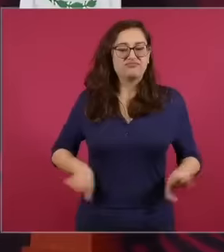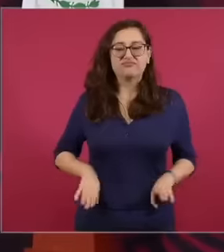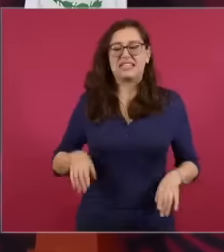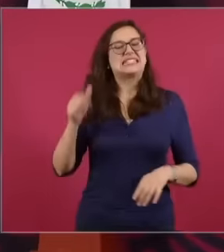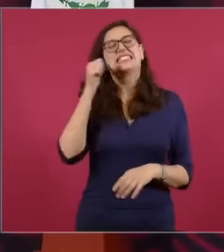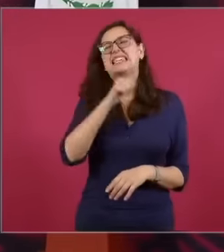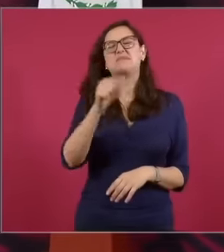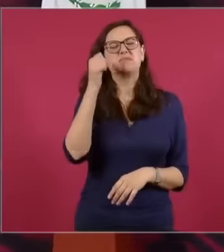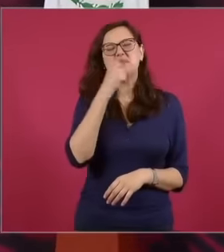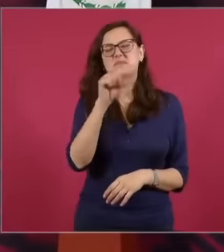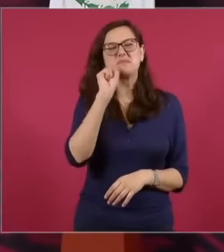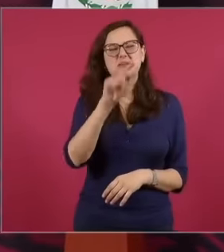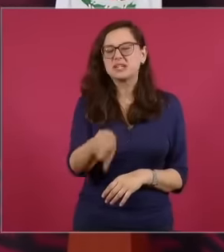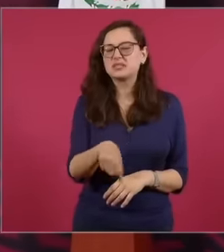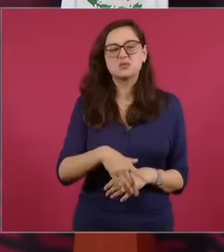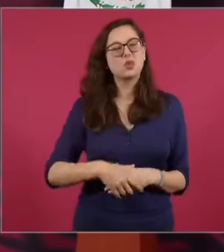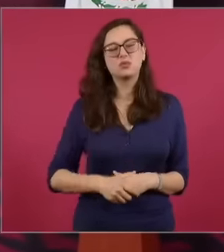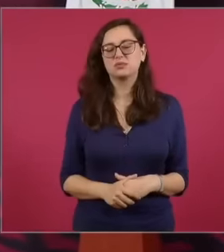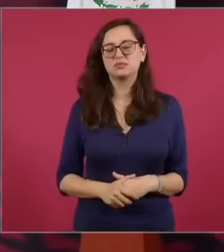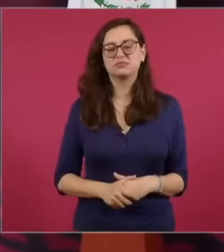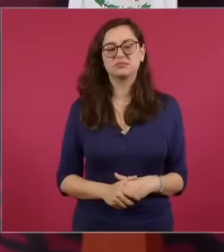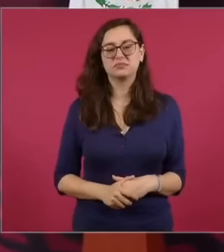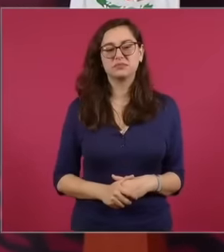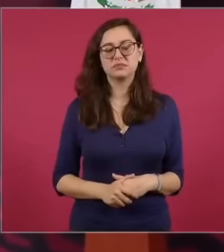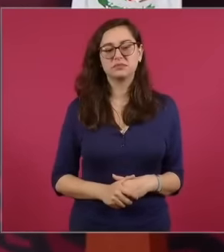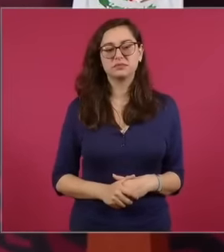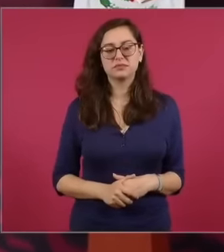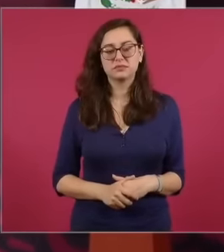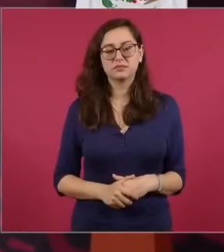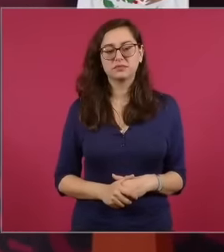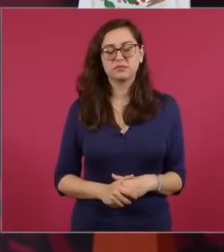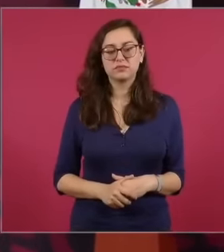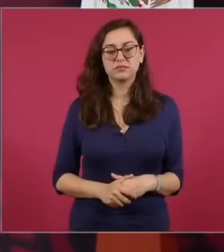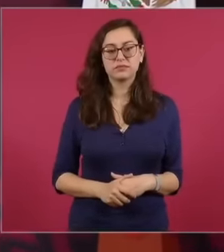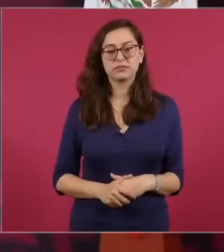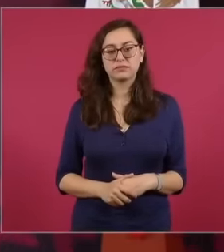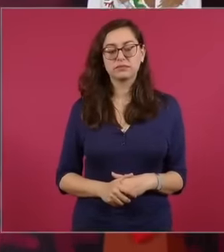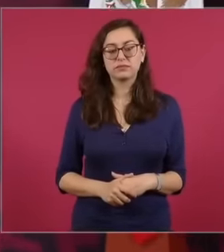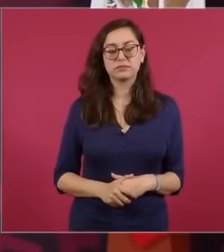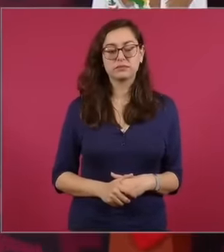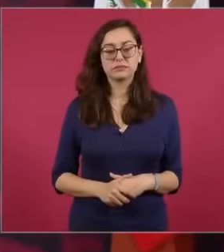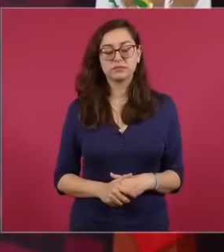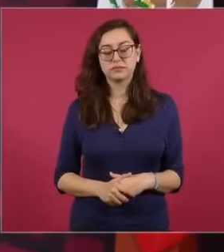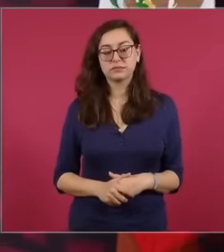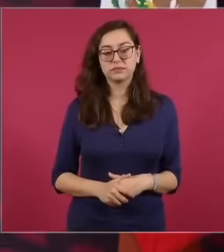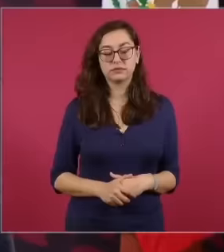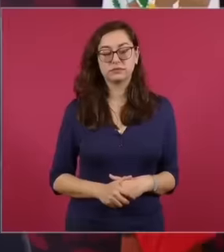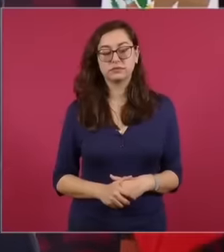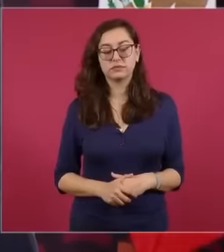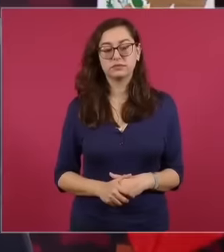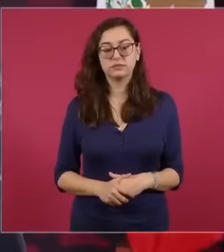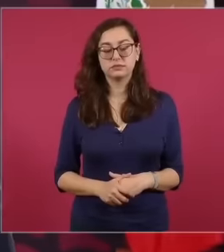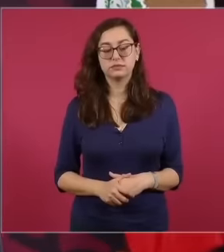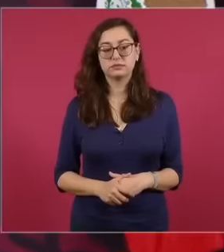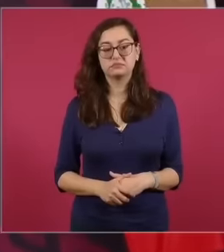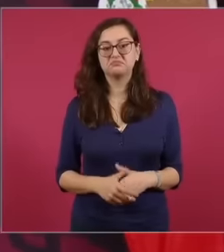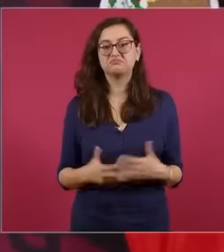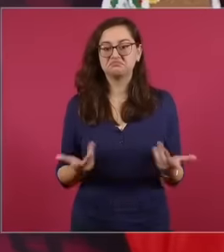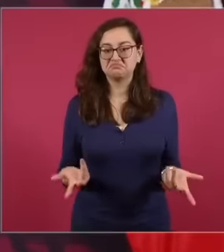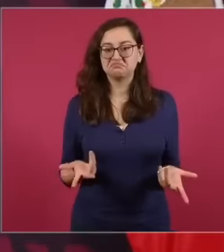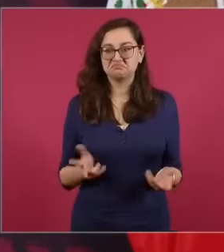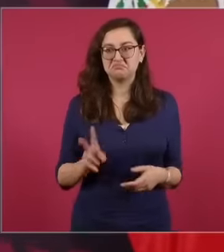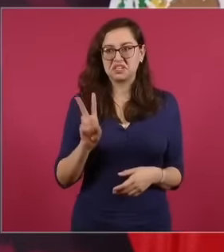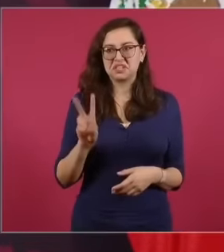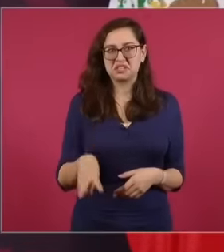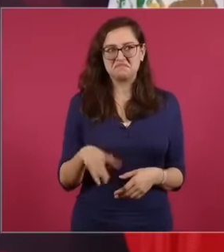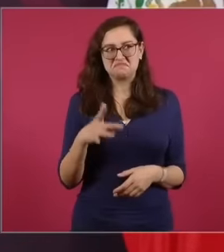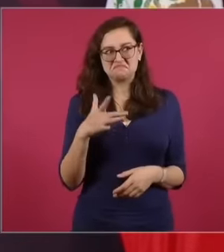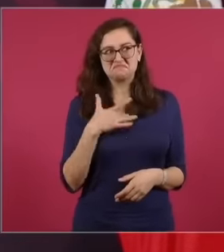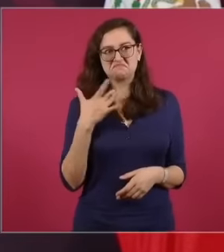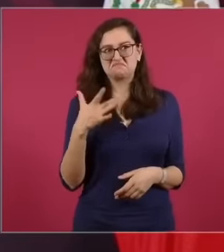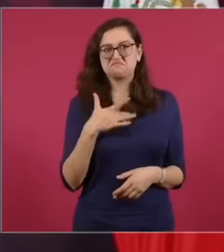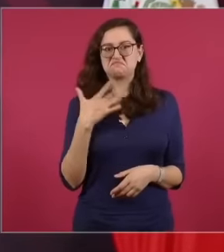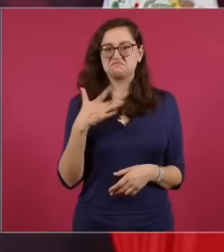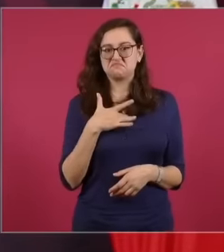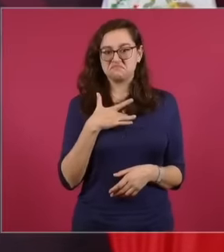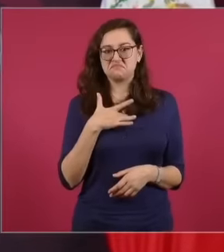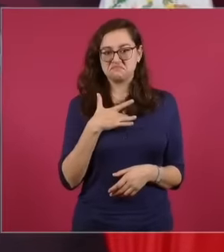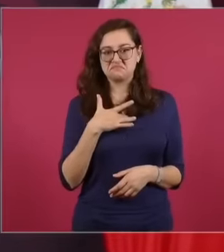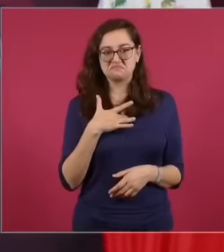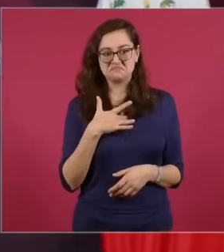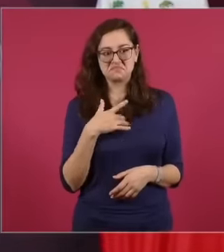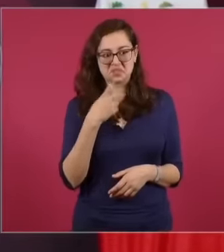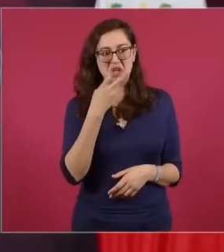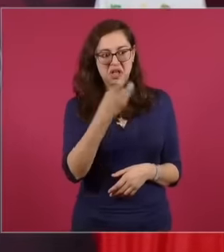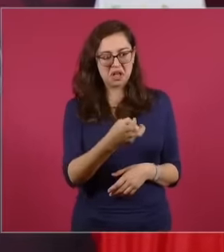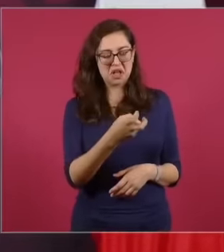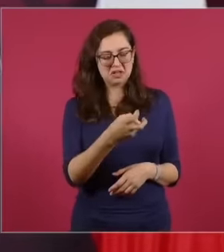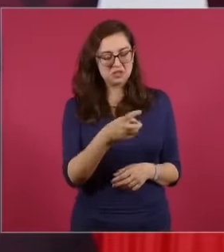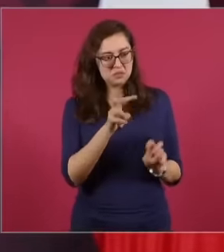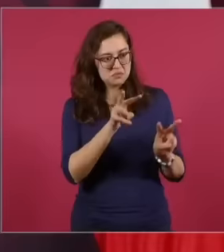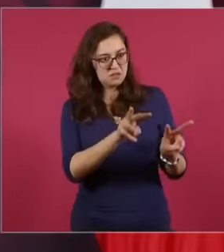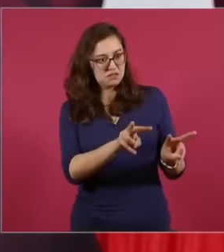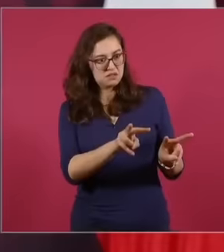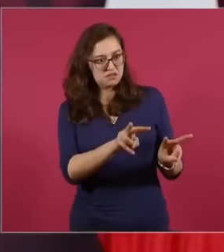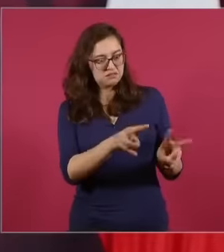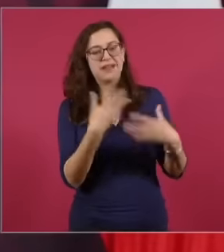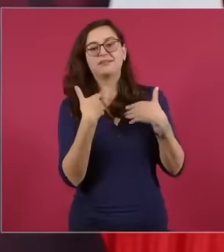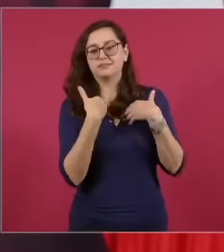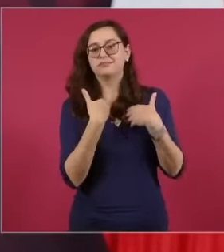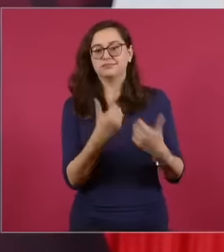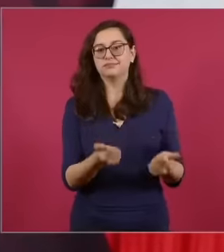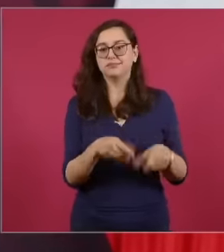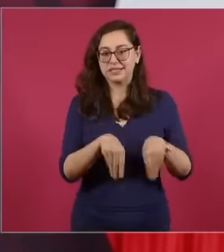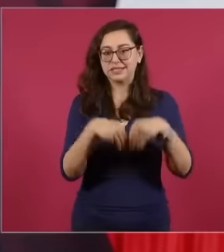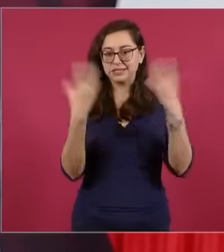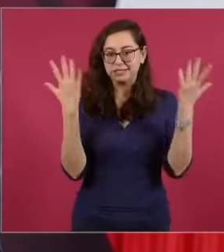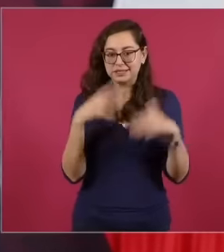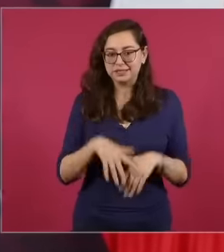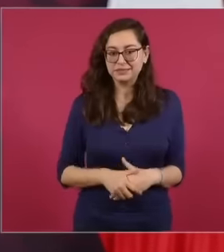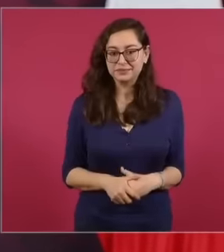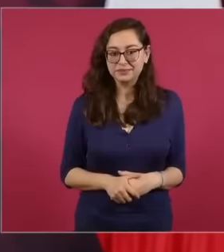, it's very illustrative, it helps us a lot to understand more things, it's that all of these were